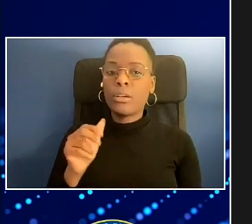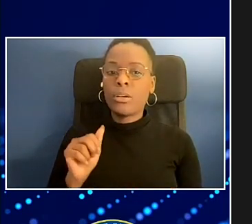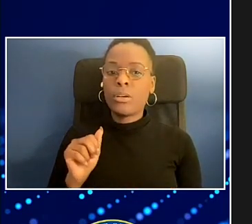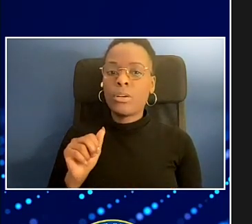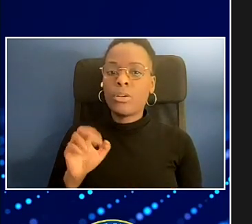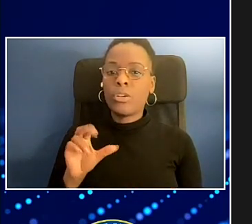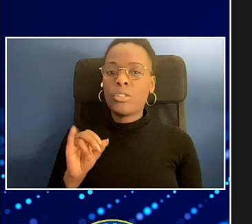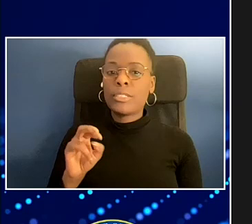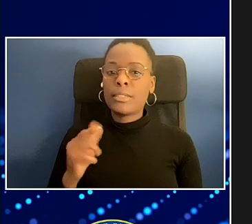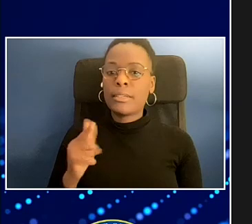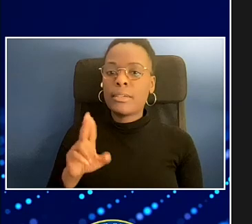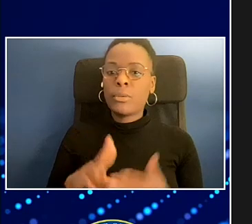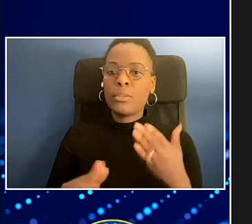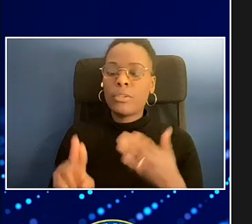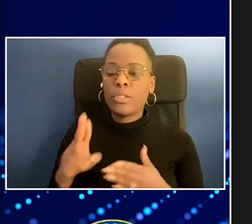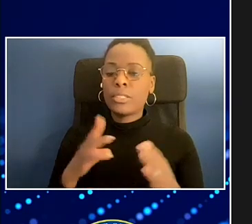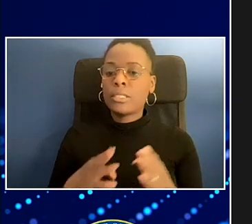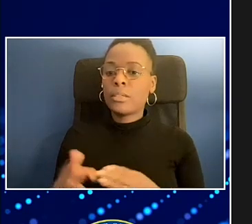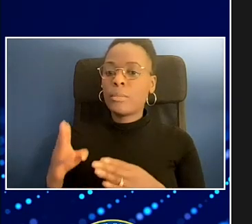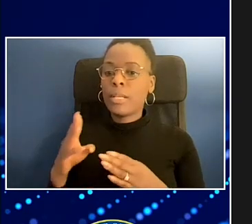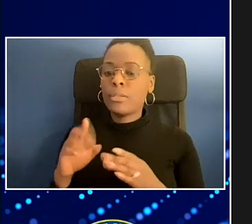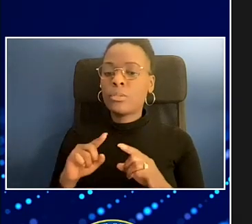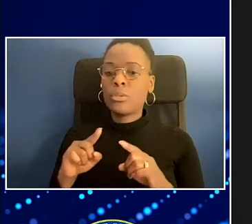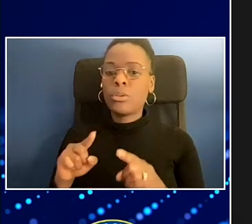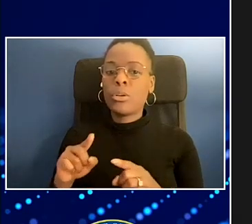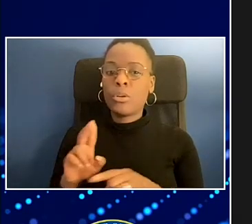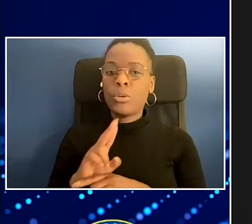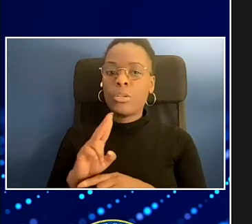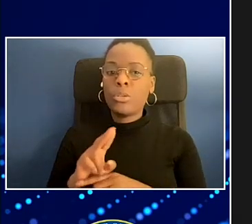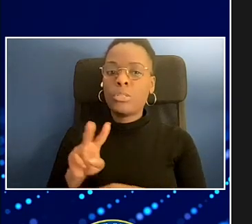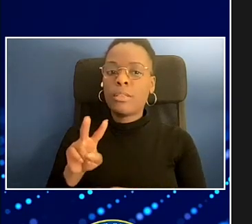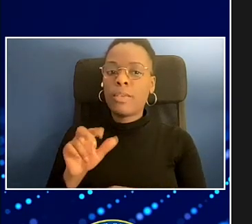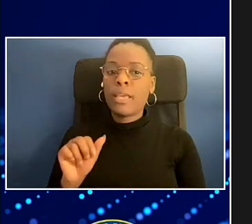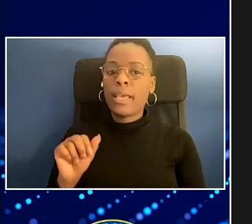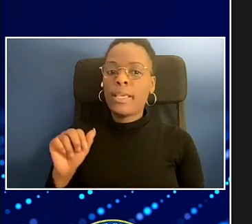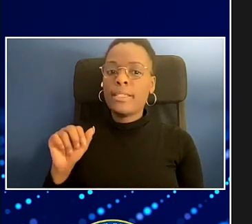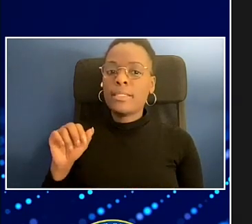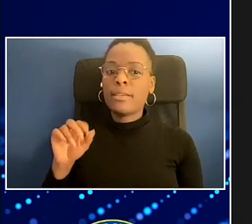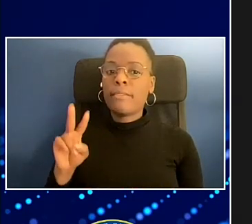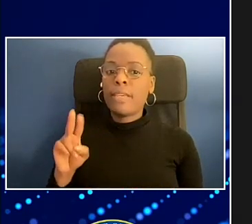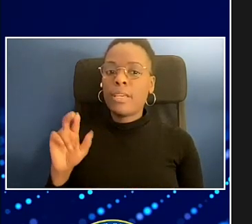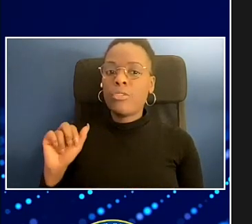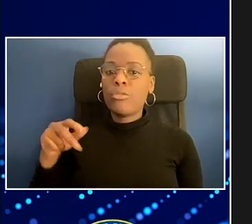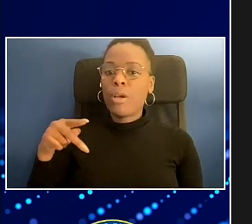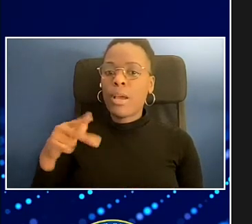planned to attend through the VA's VRAP program, which paid for veterans like me to go back to school.